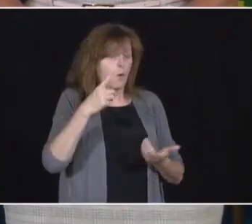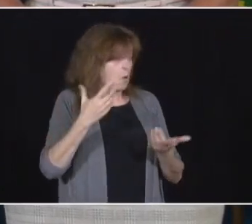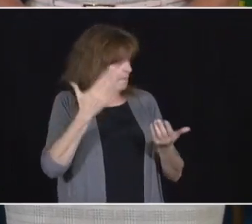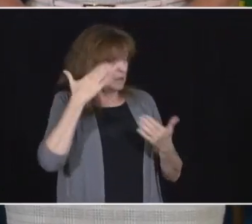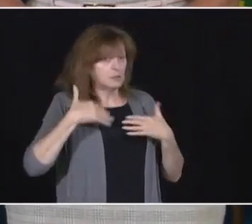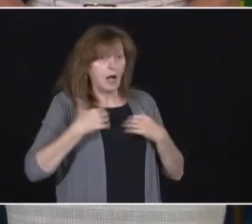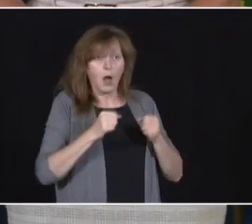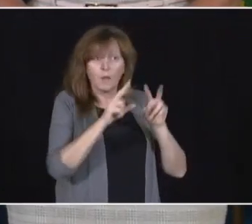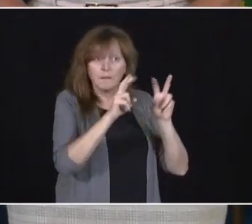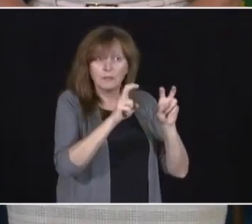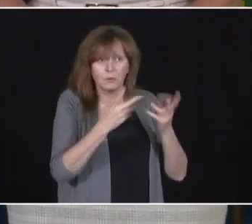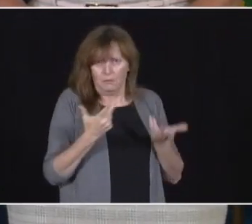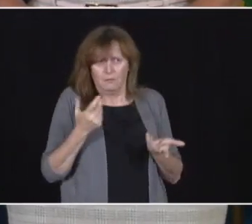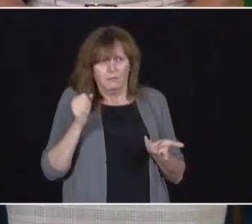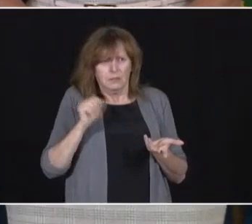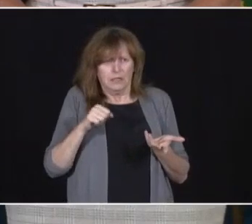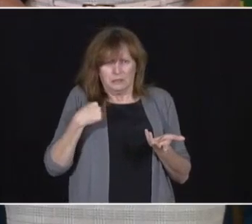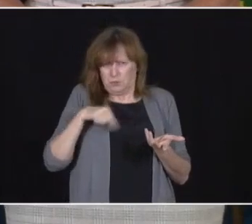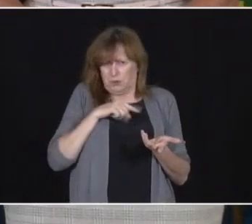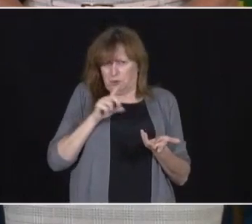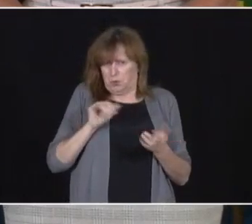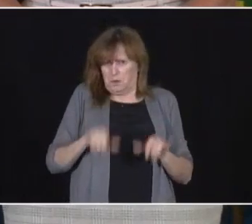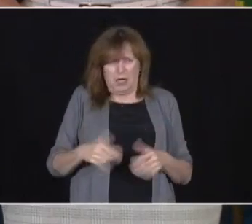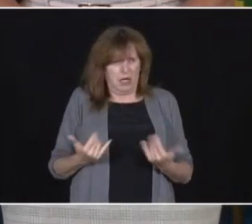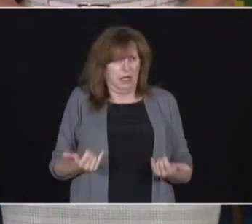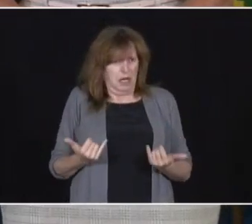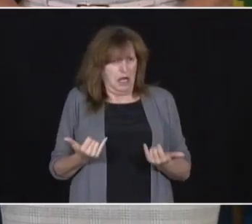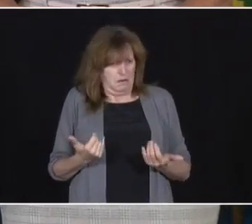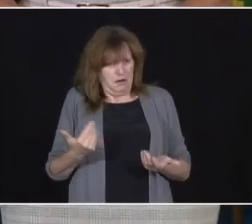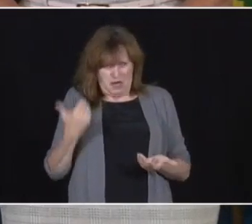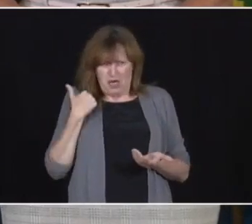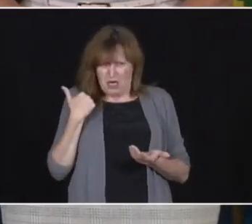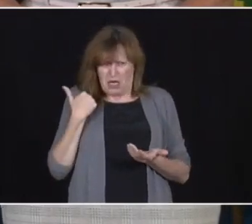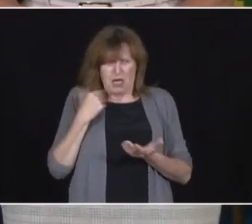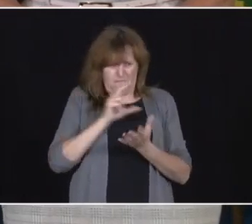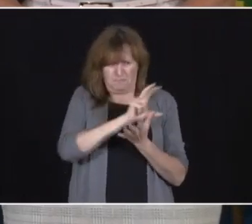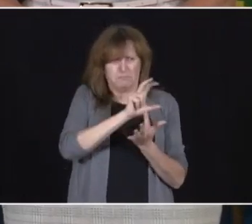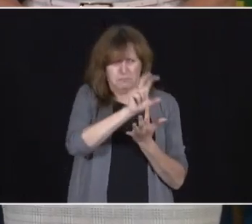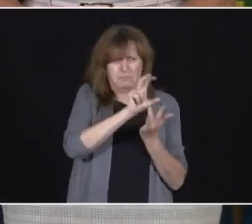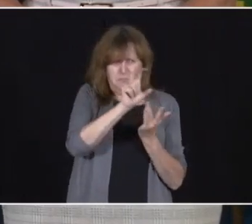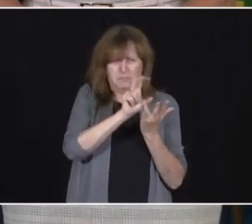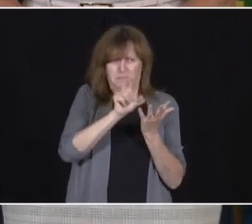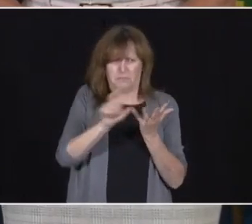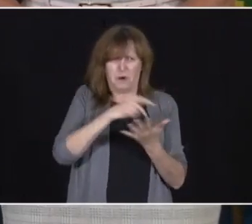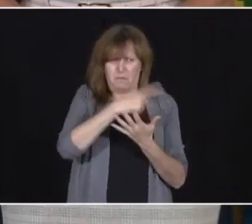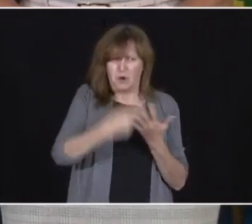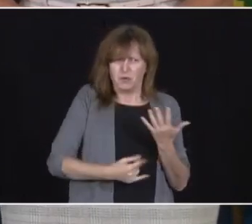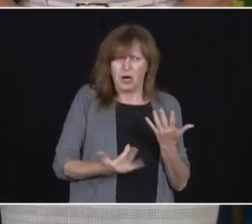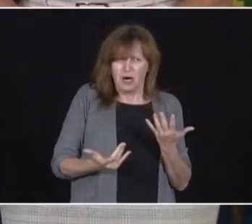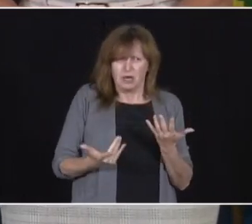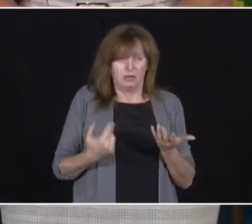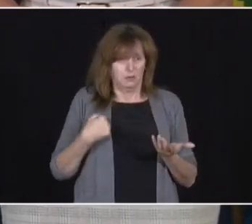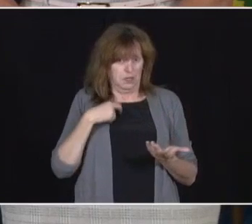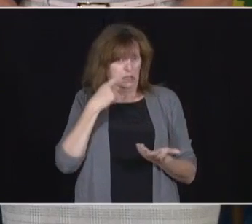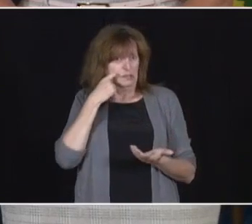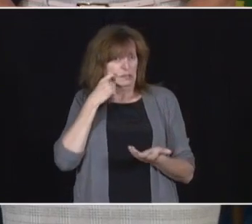And we can call it whatever it is. I believe in finding them, absolutely, when it comes to mental health issues going on a call,